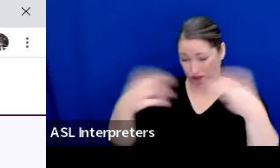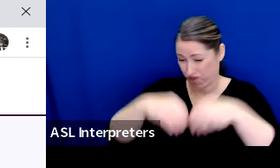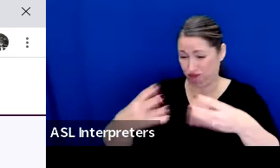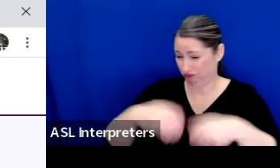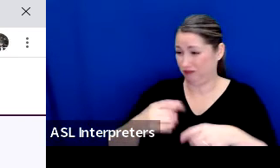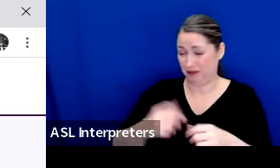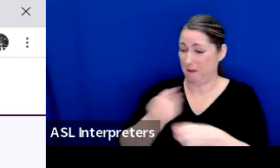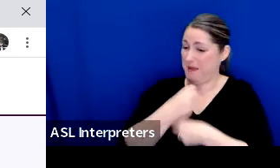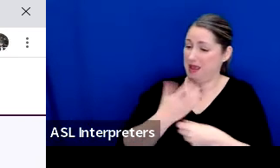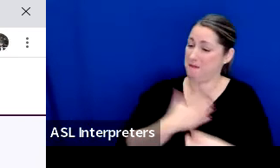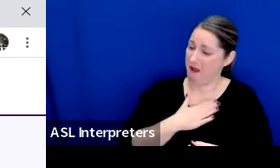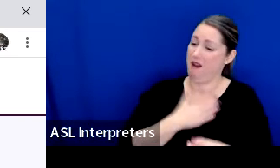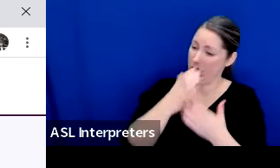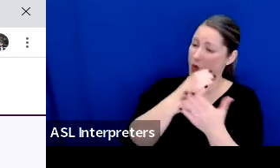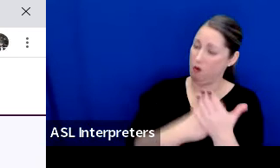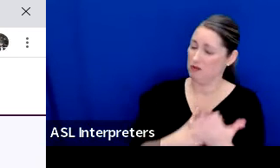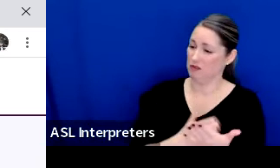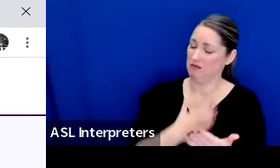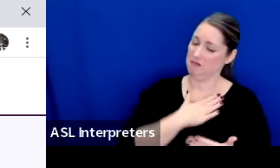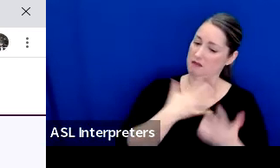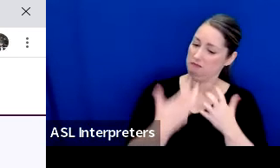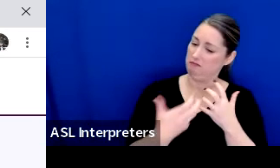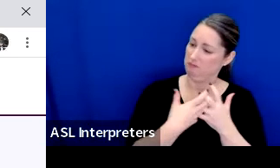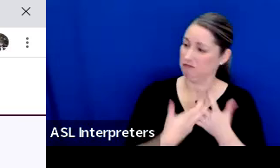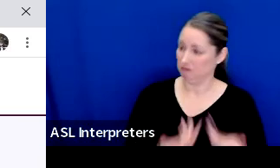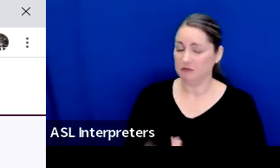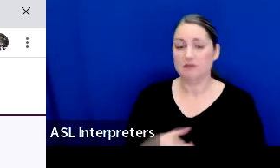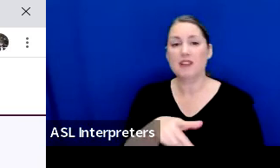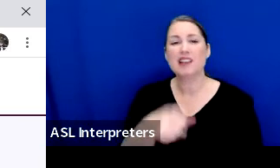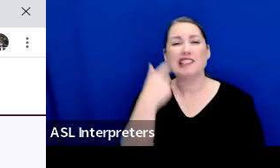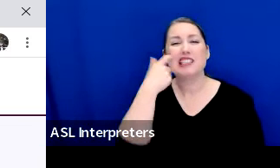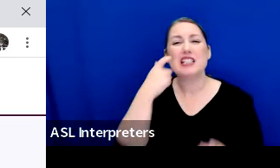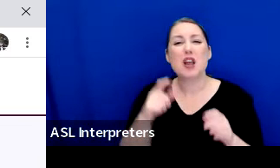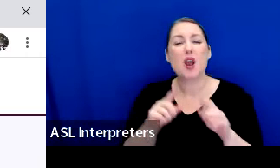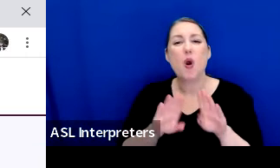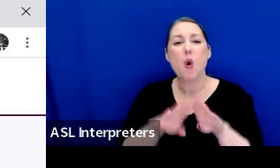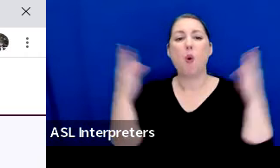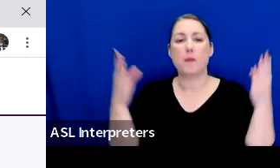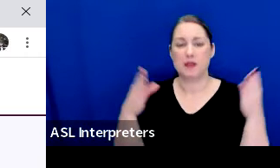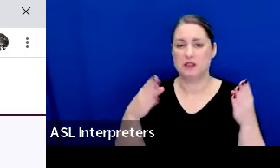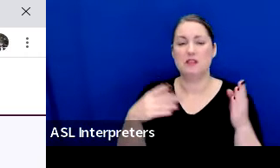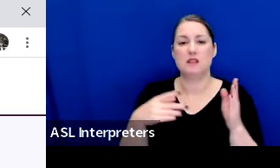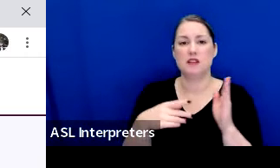And if you go through that little course, I showed it at the beginning. Then they'll show you how to do everything.